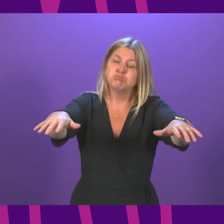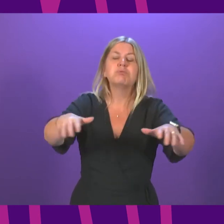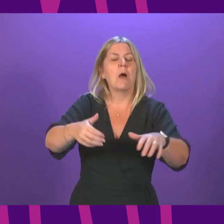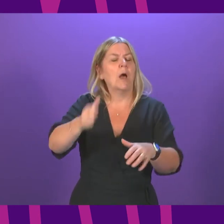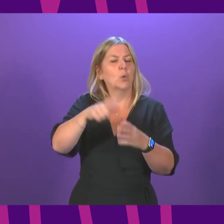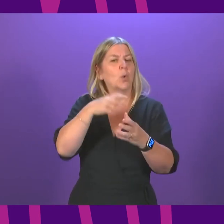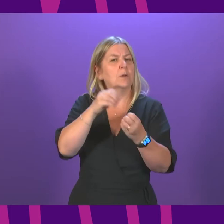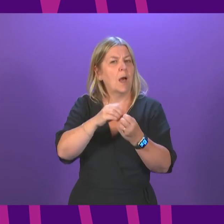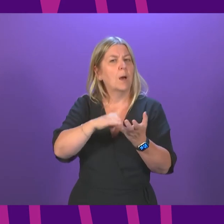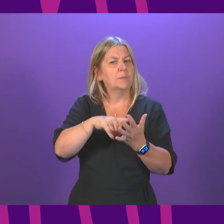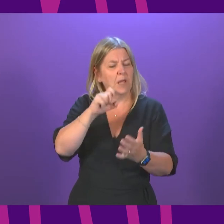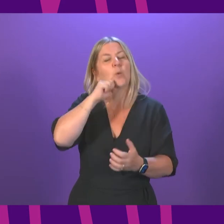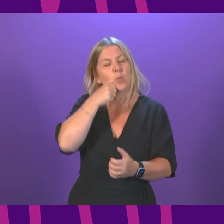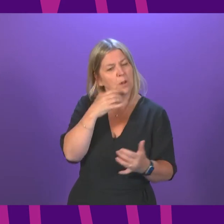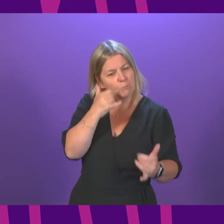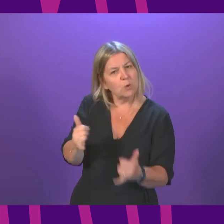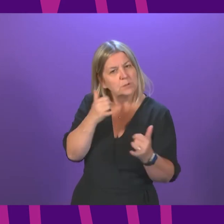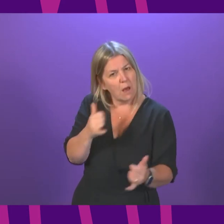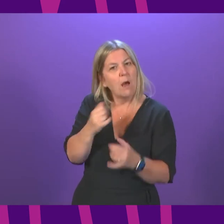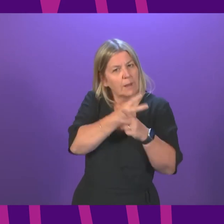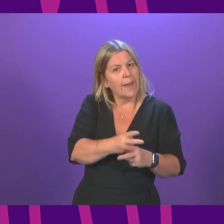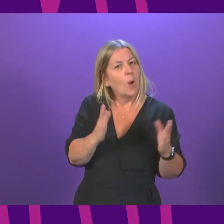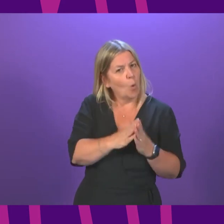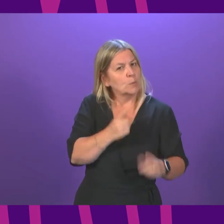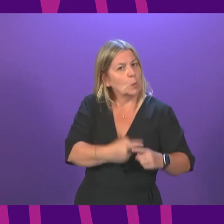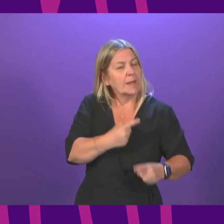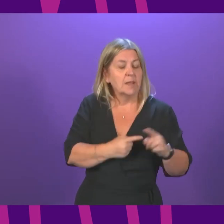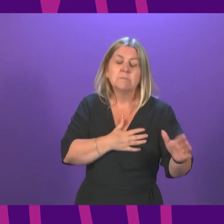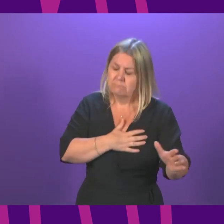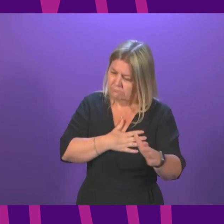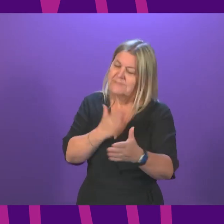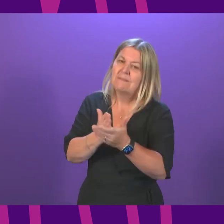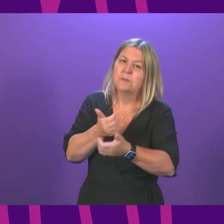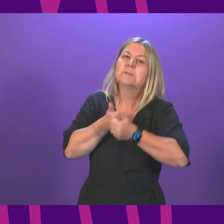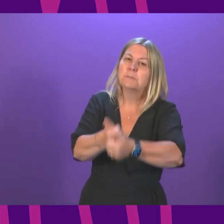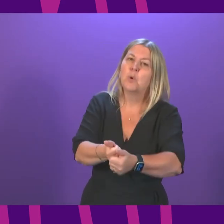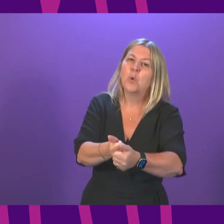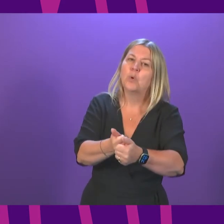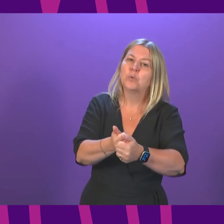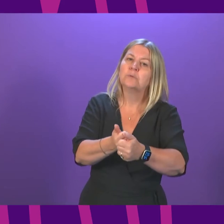to reinstate monitoring of care homes. On that basis, I will support amendments 2 and